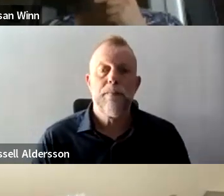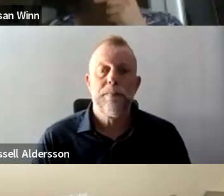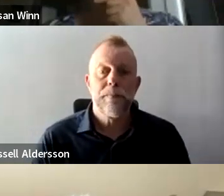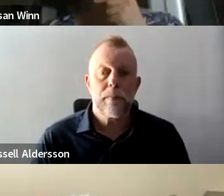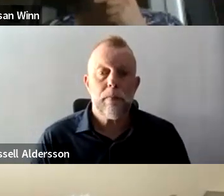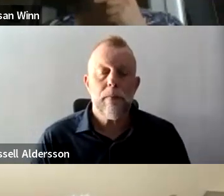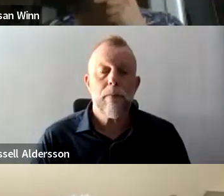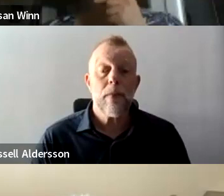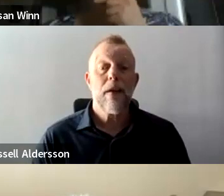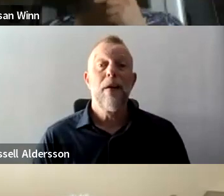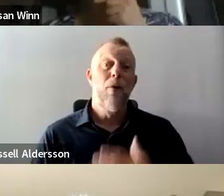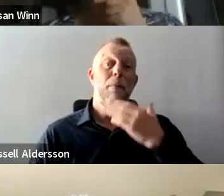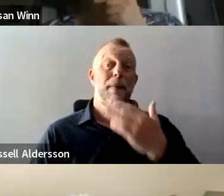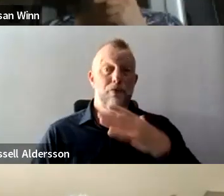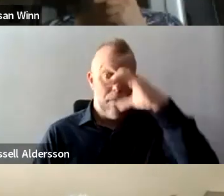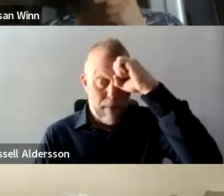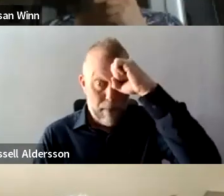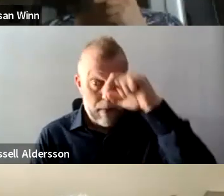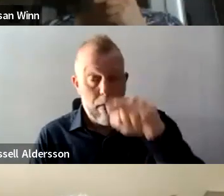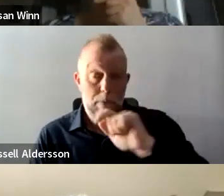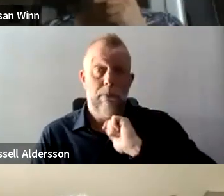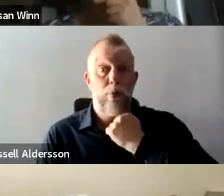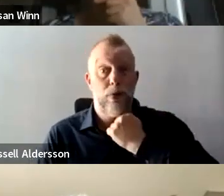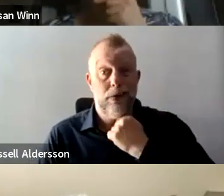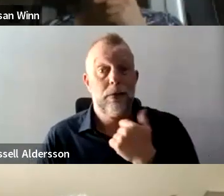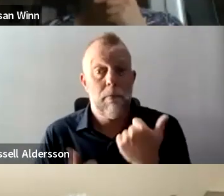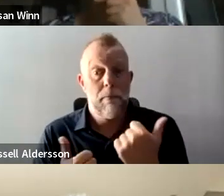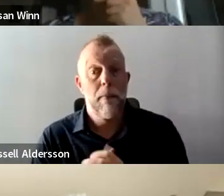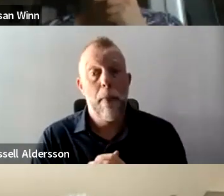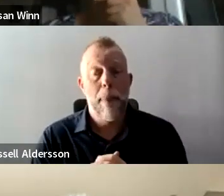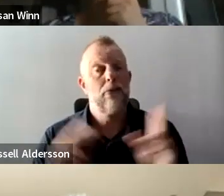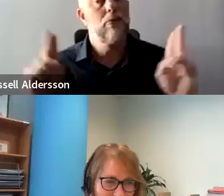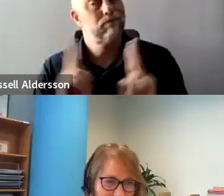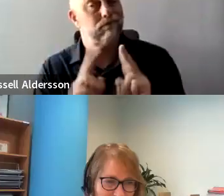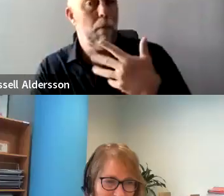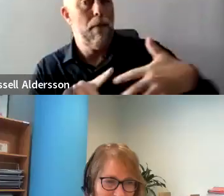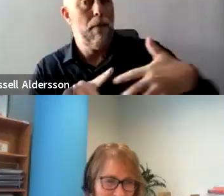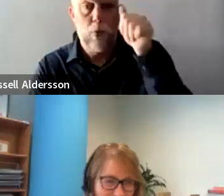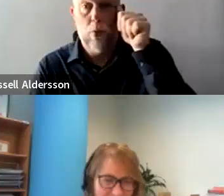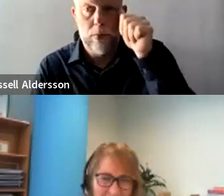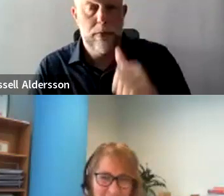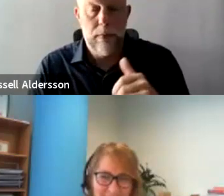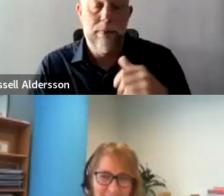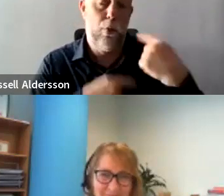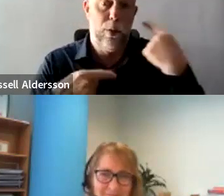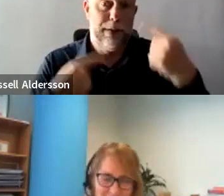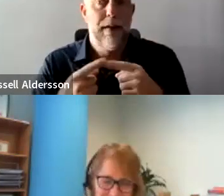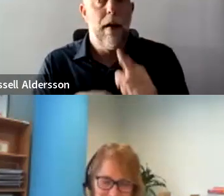Again, please remember to mute to minimise any background noise and I'll pass over to you on this occasion to Sue